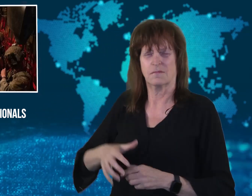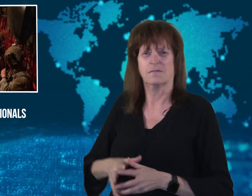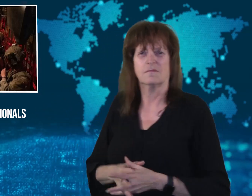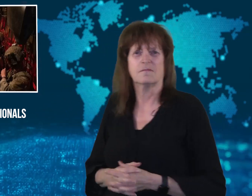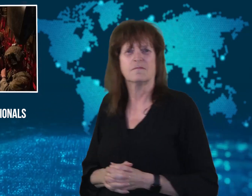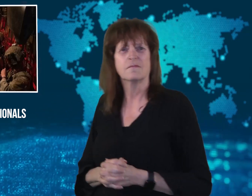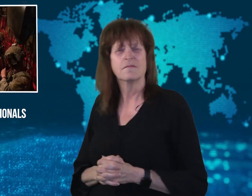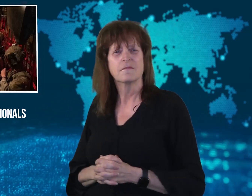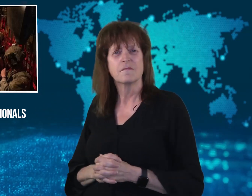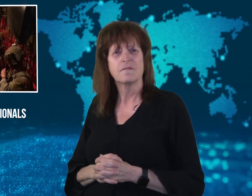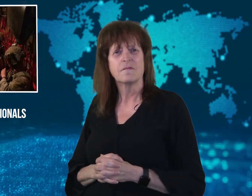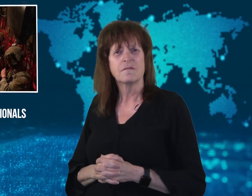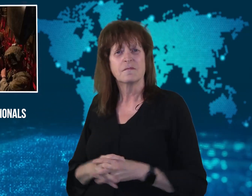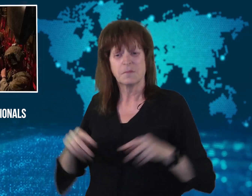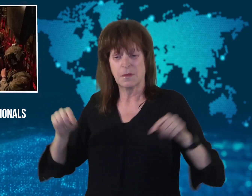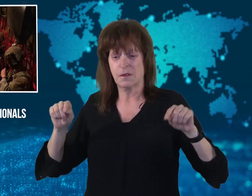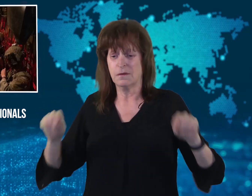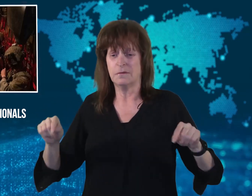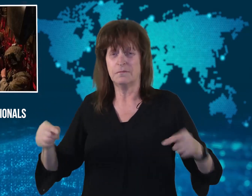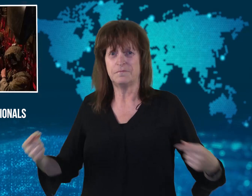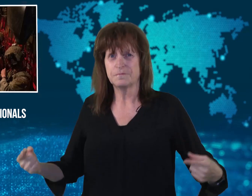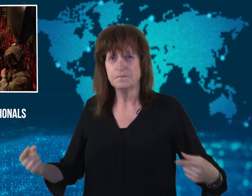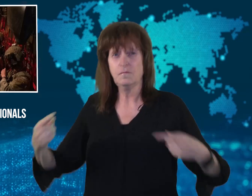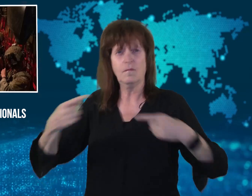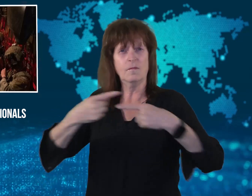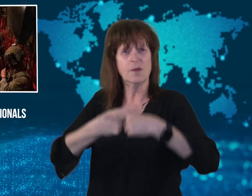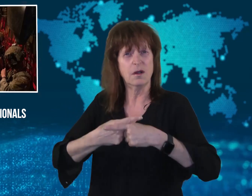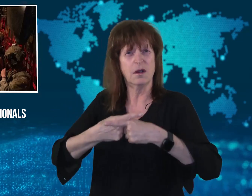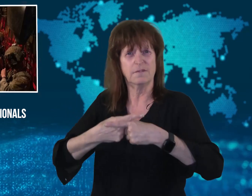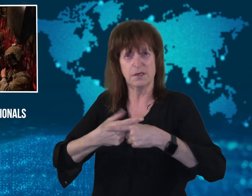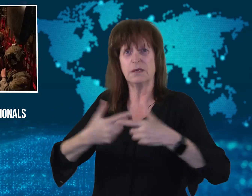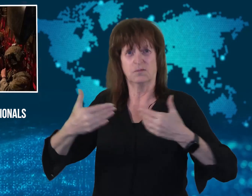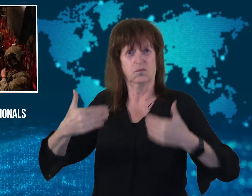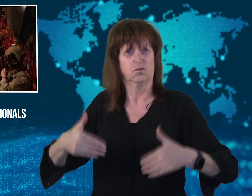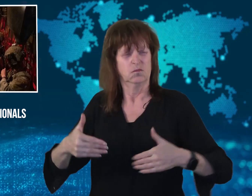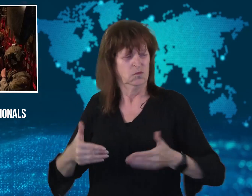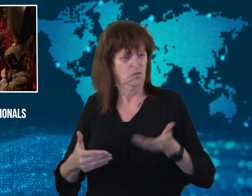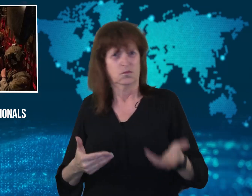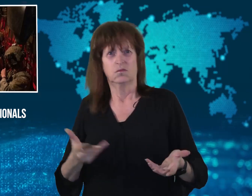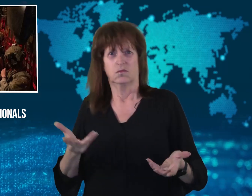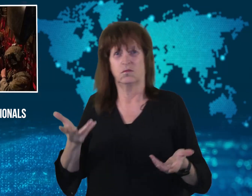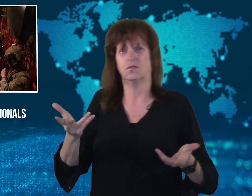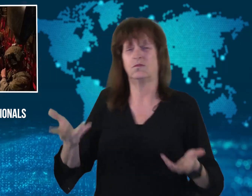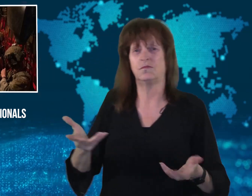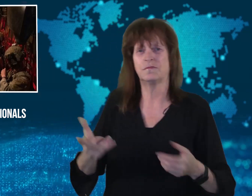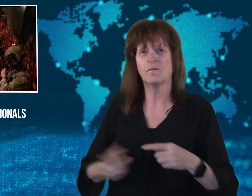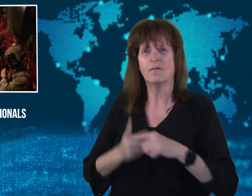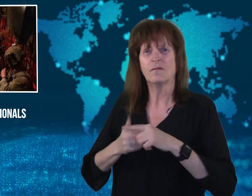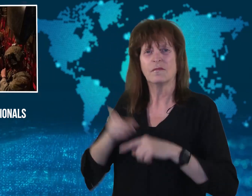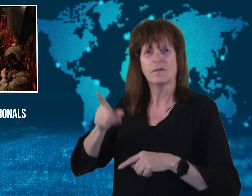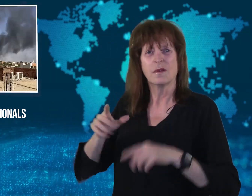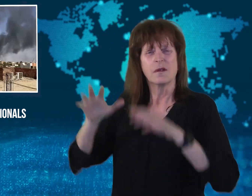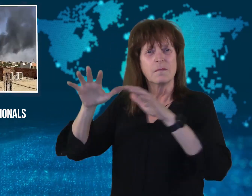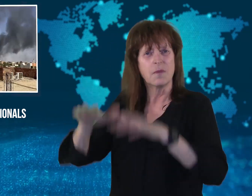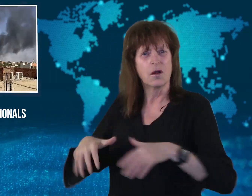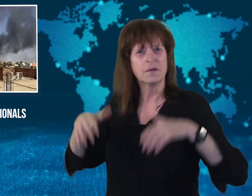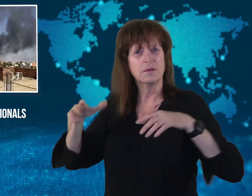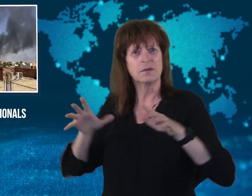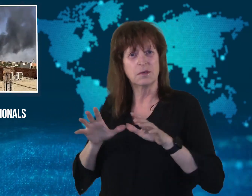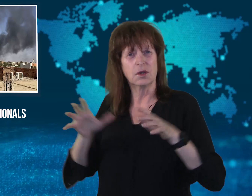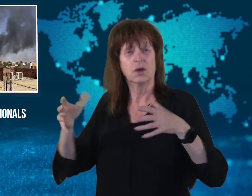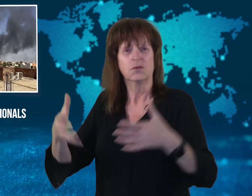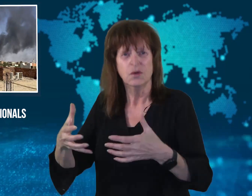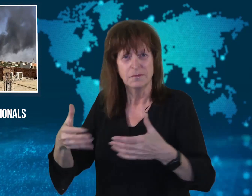in bombing in the capital city of Khartoum.